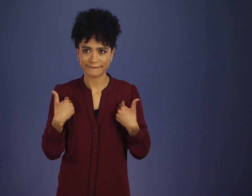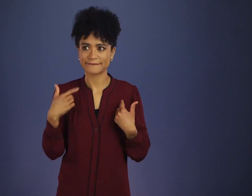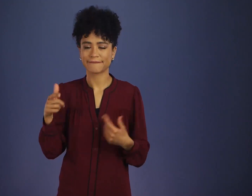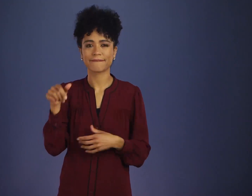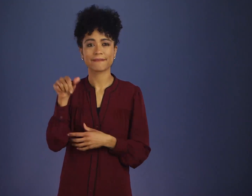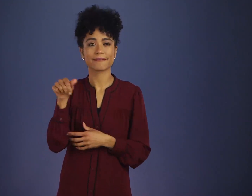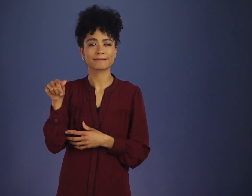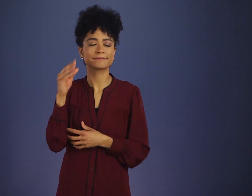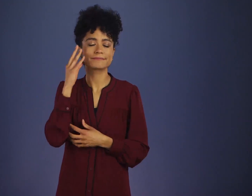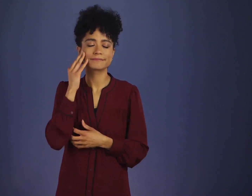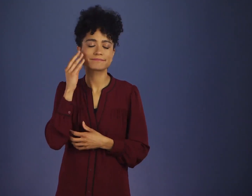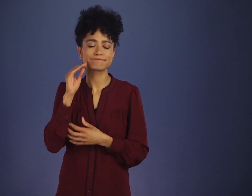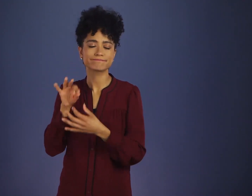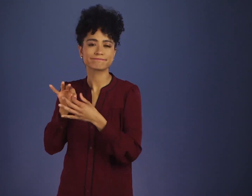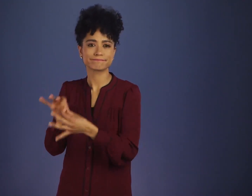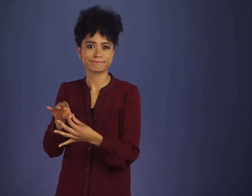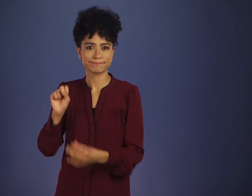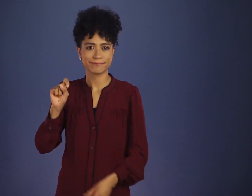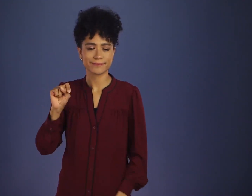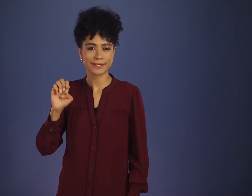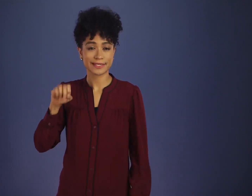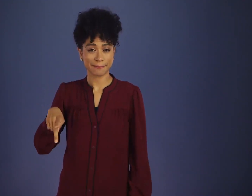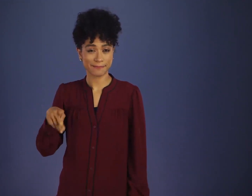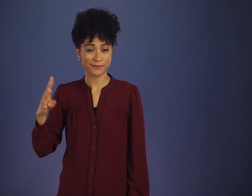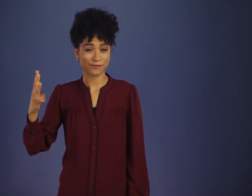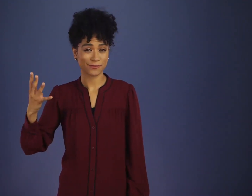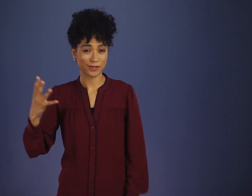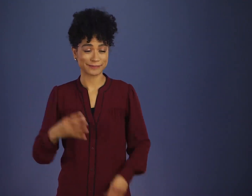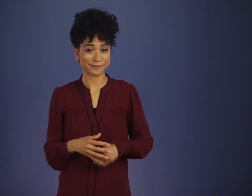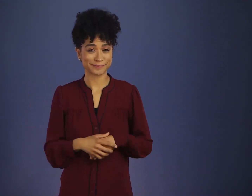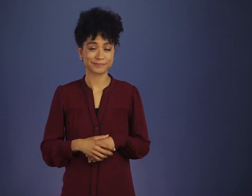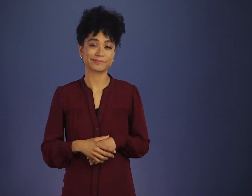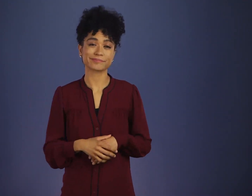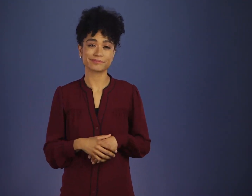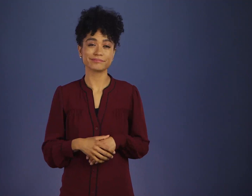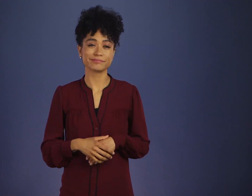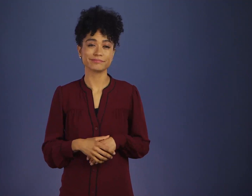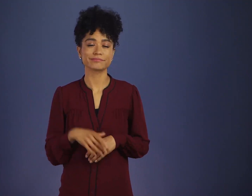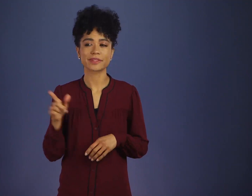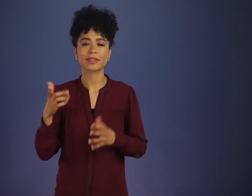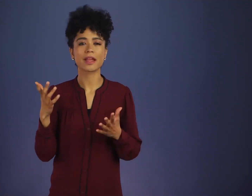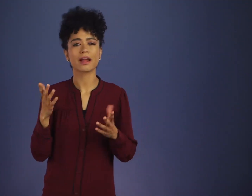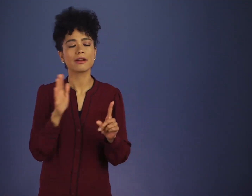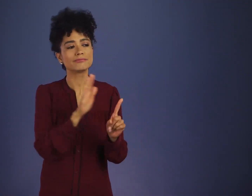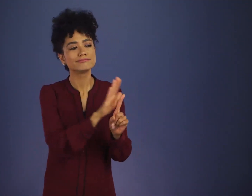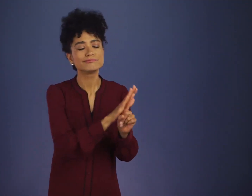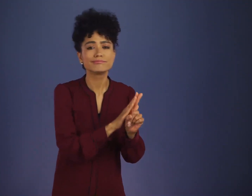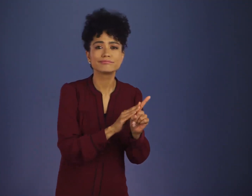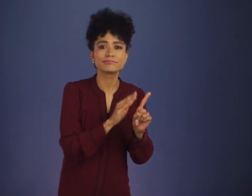They can do this, for they are the carriers of A.A.'s tested experience with Step Four.